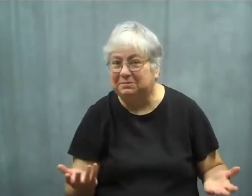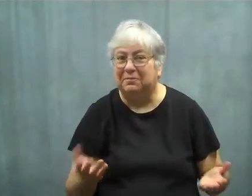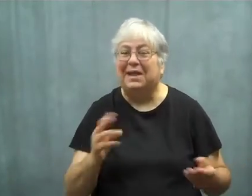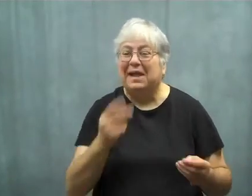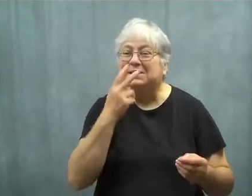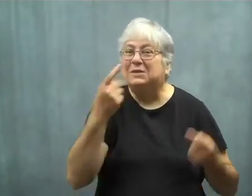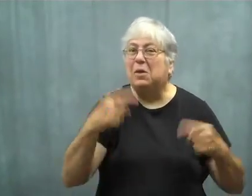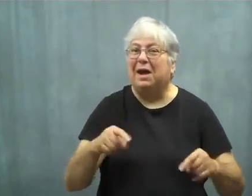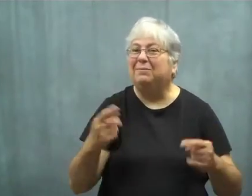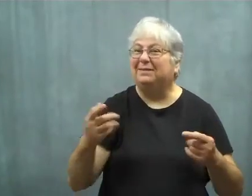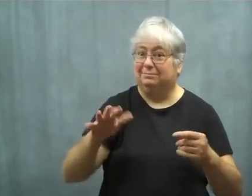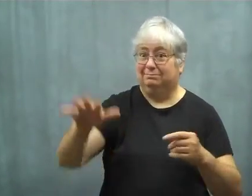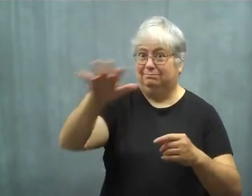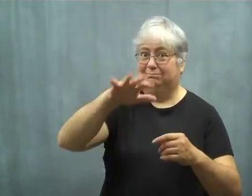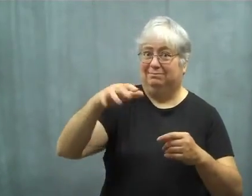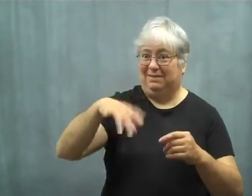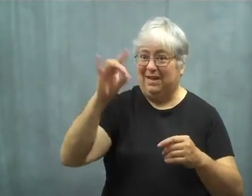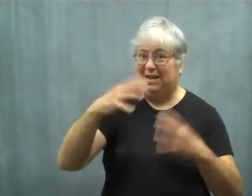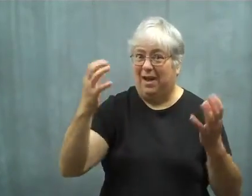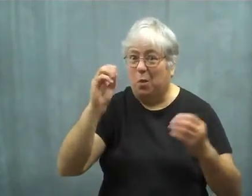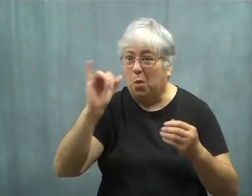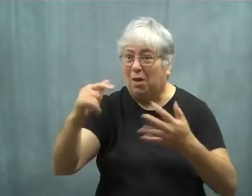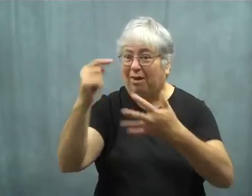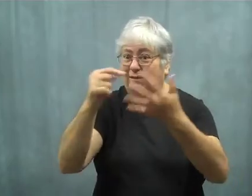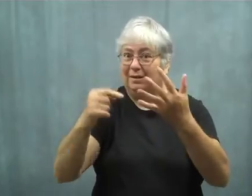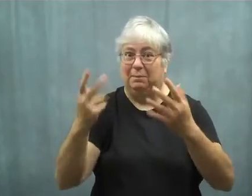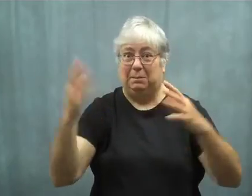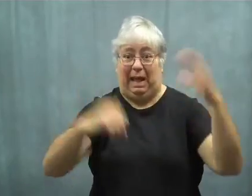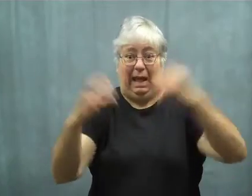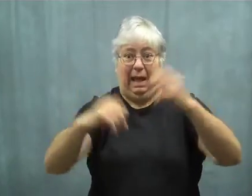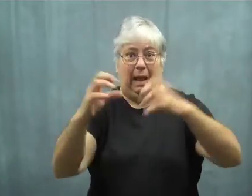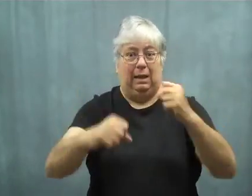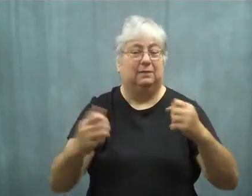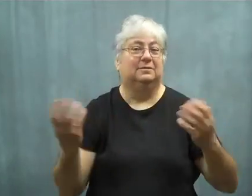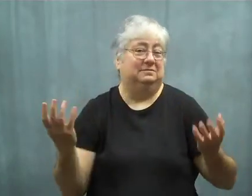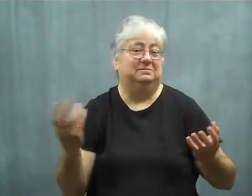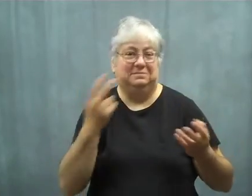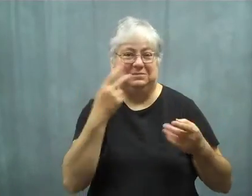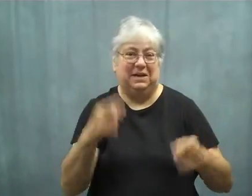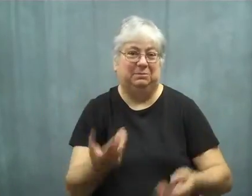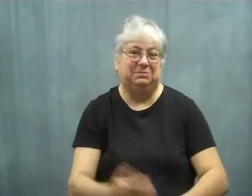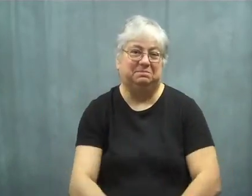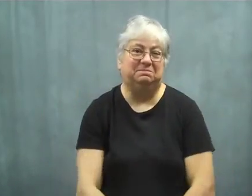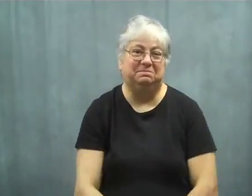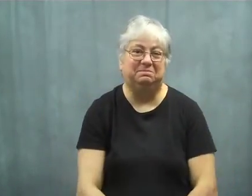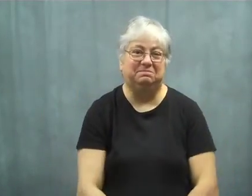We'll also see if there will be a big grab for oil or other resources there.